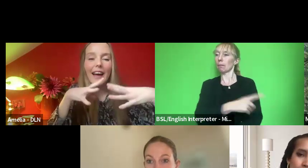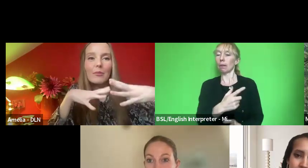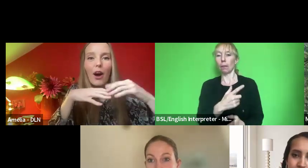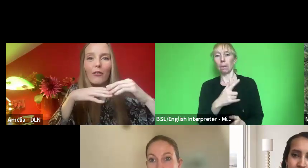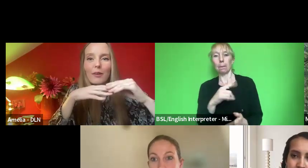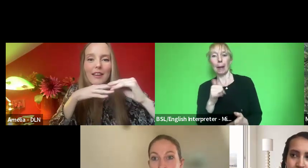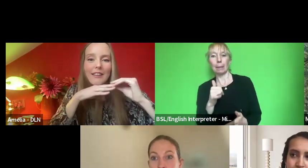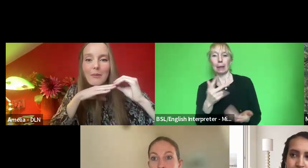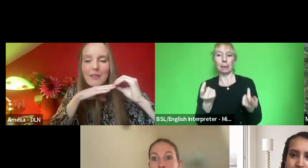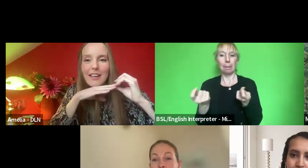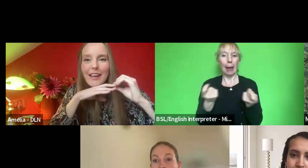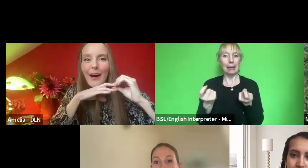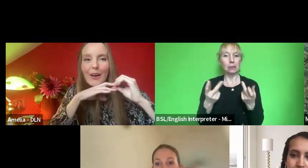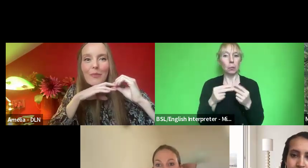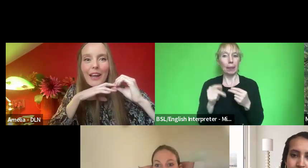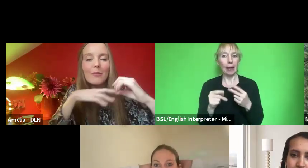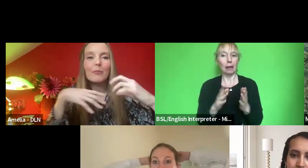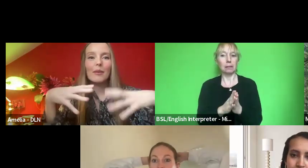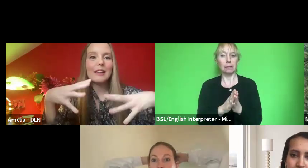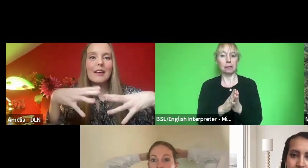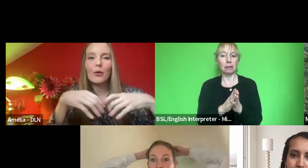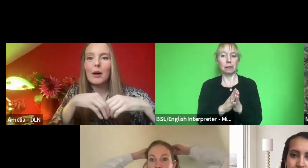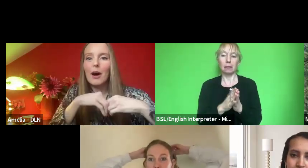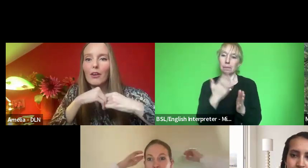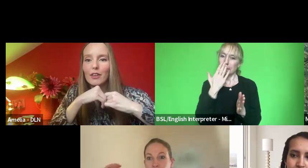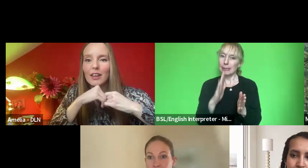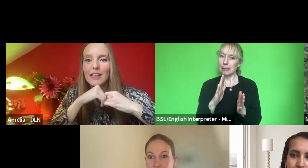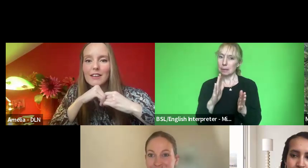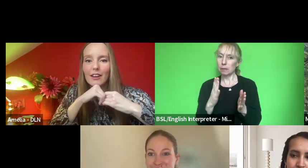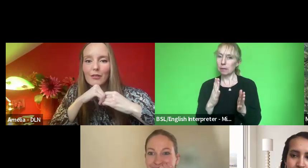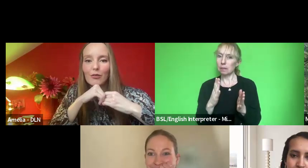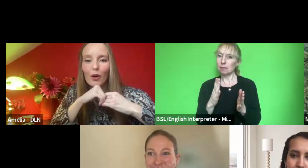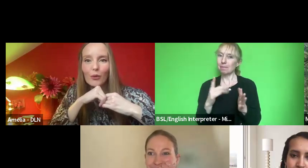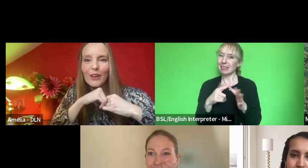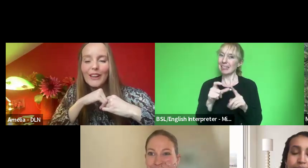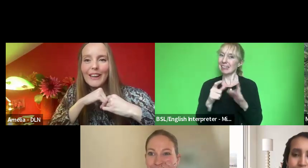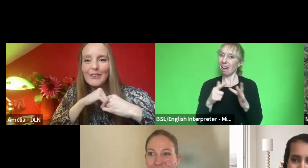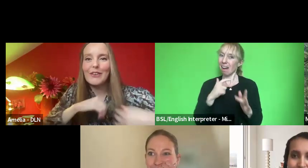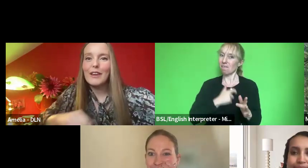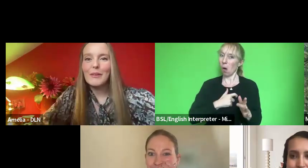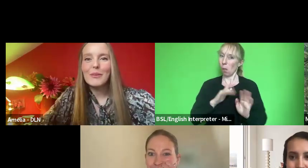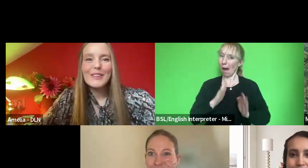with that as part of... 'Cause that seems like it, it's quite a part of a, an EDI role. So I don't know if anyone